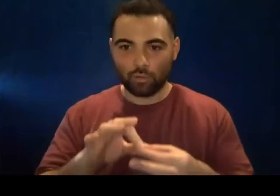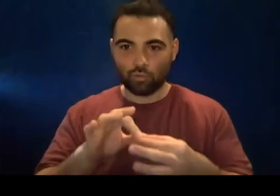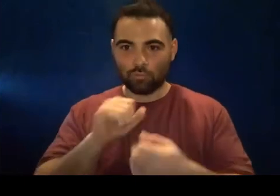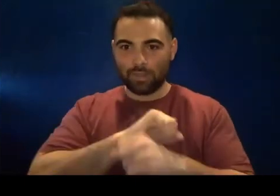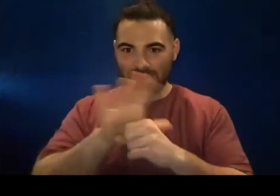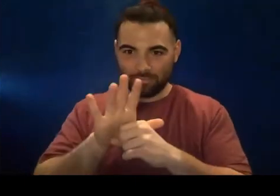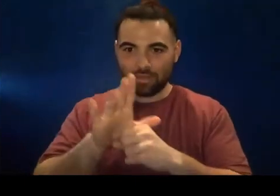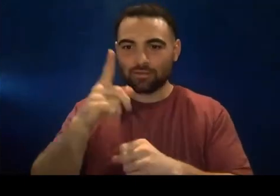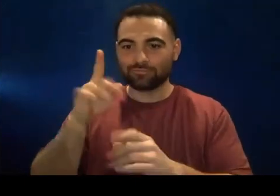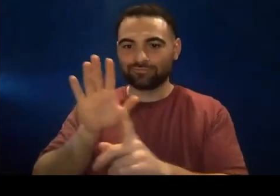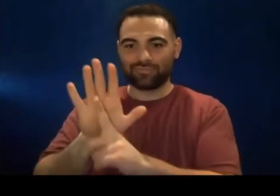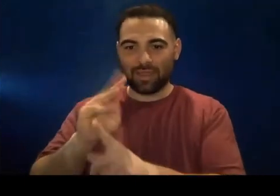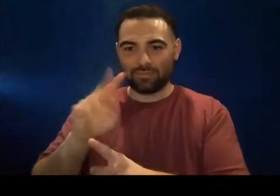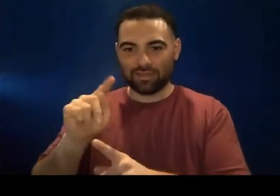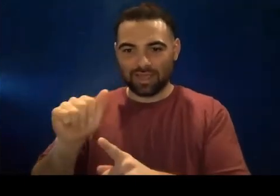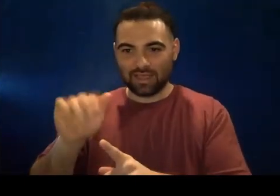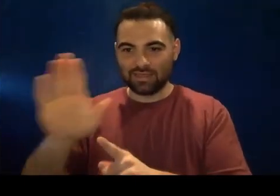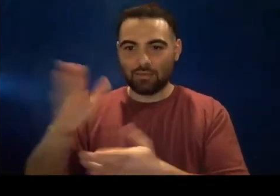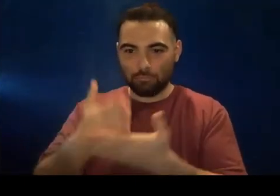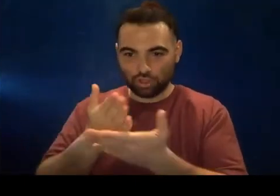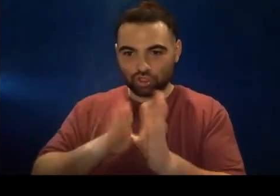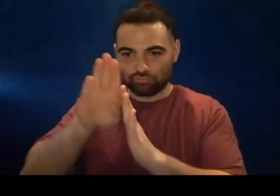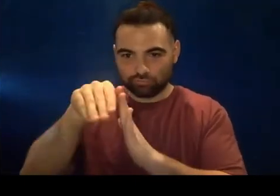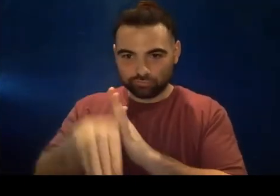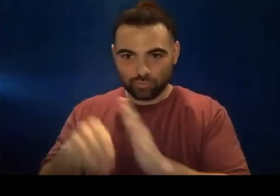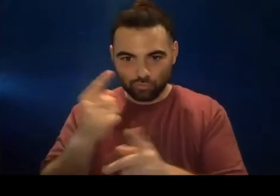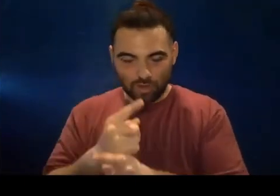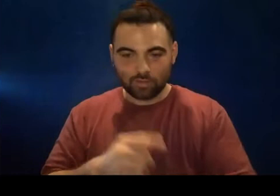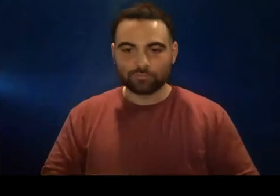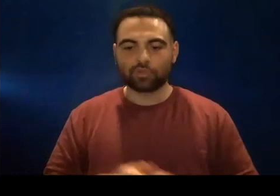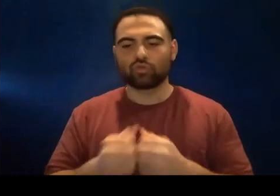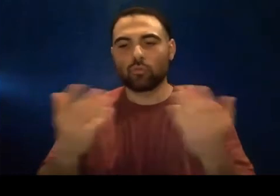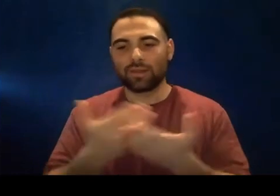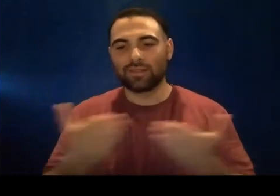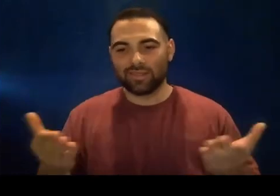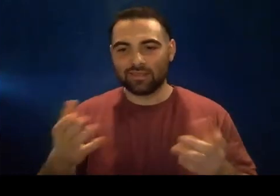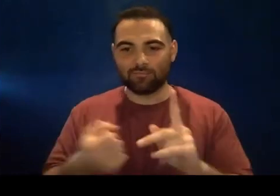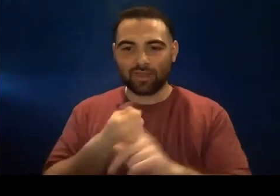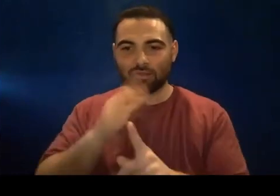So many things have been affected by the pandemic. And we saw clearly that the subway system